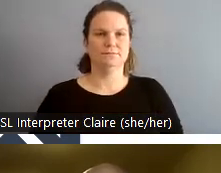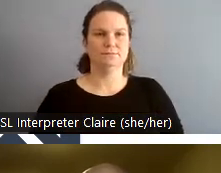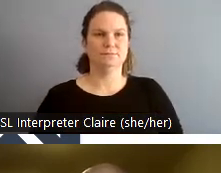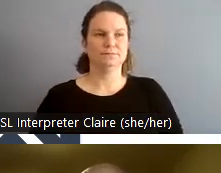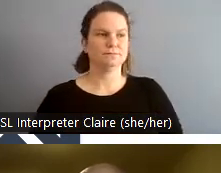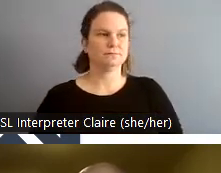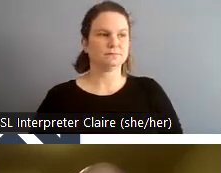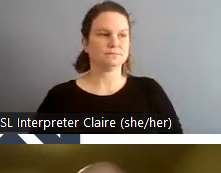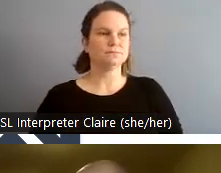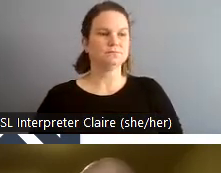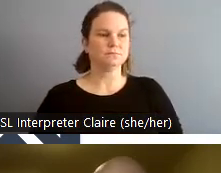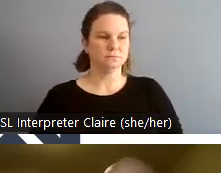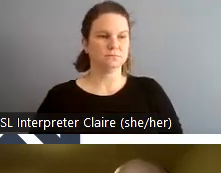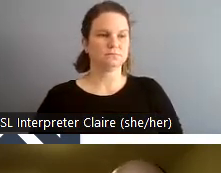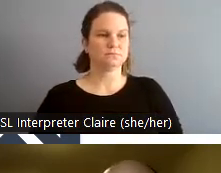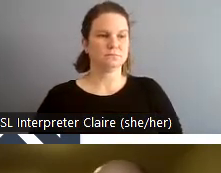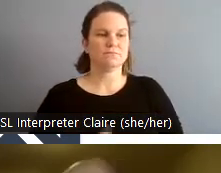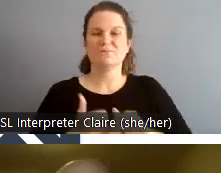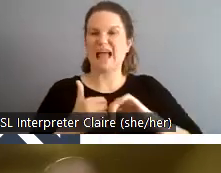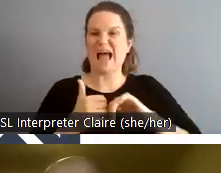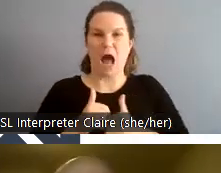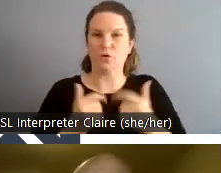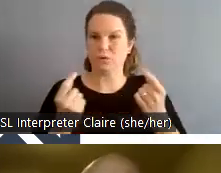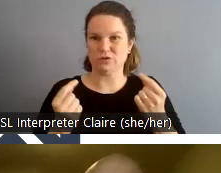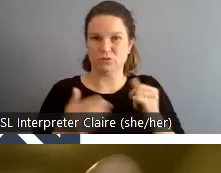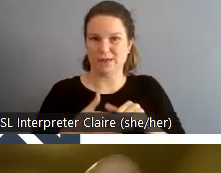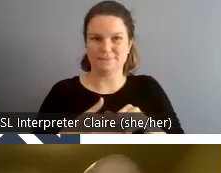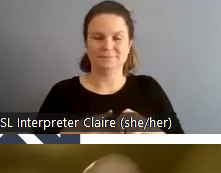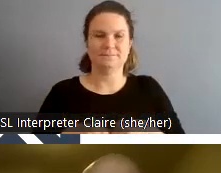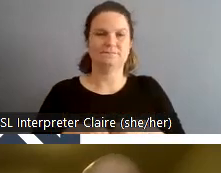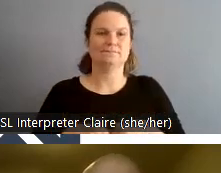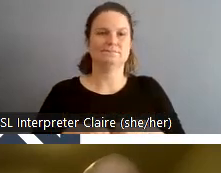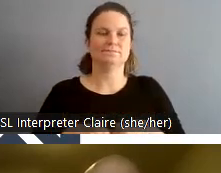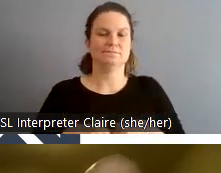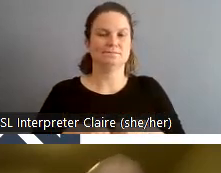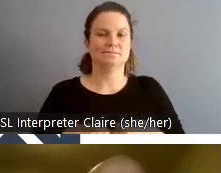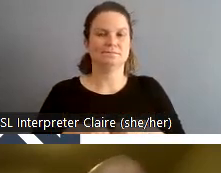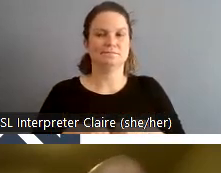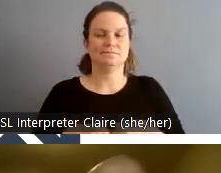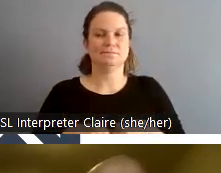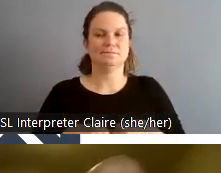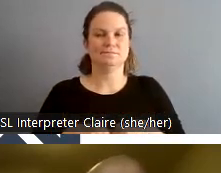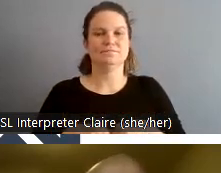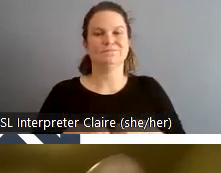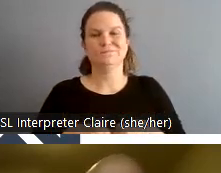And so, how do we get there? You know,